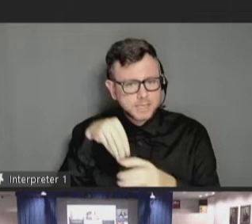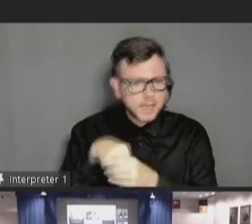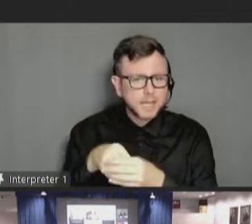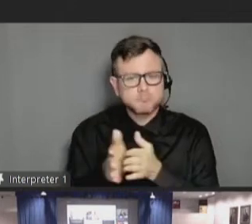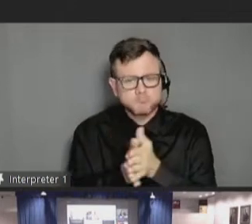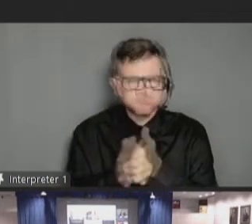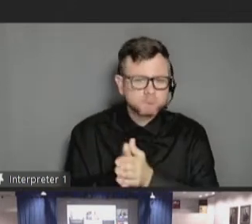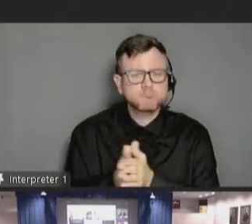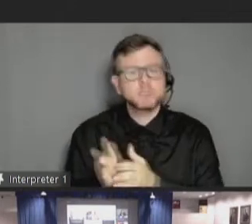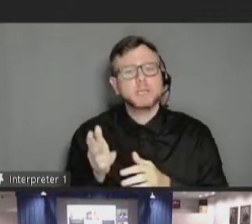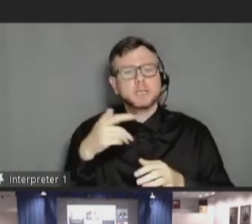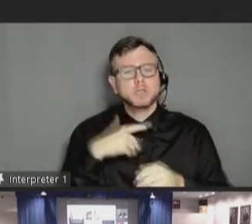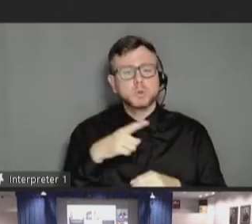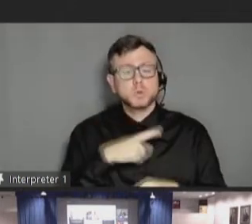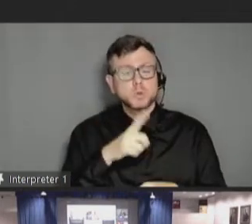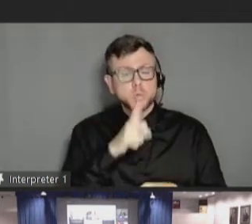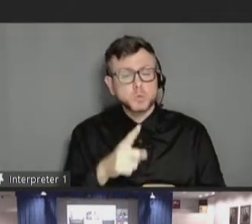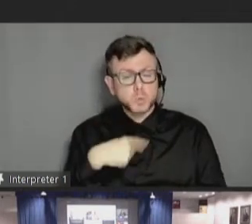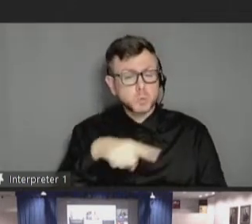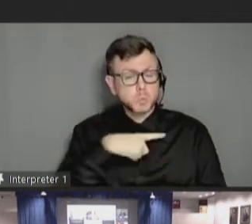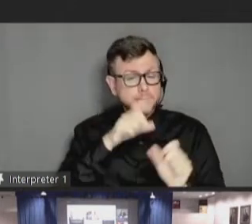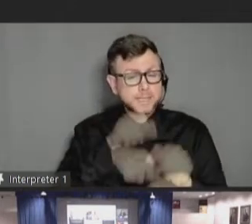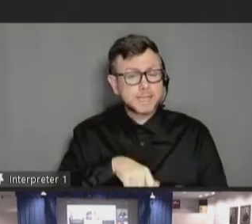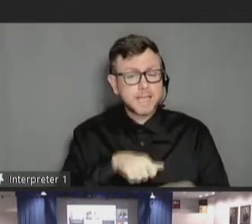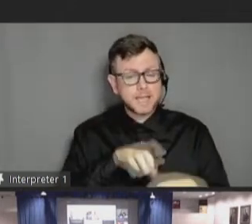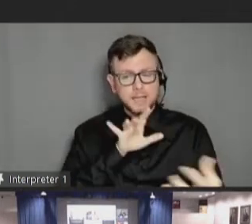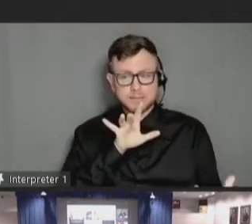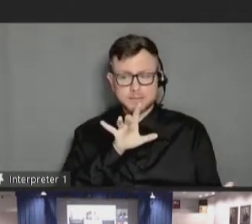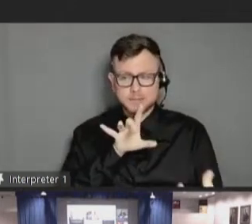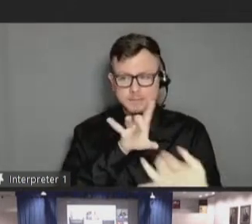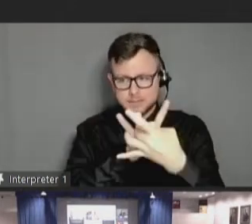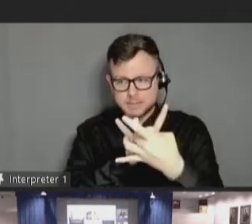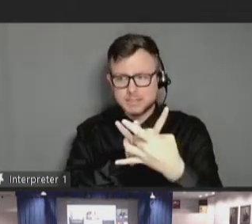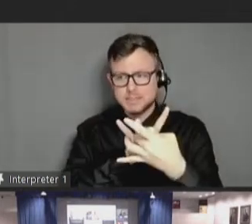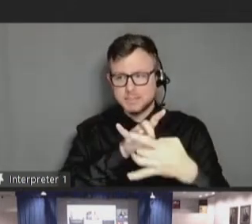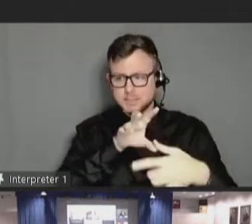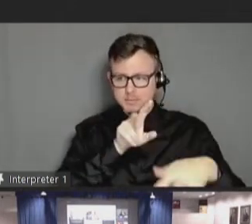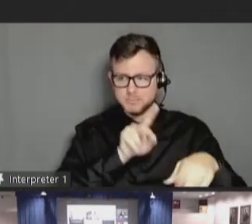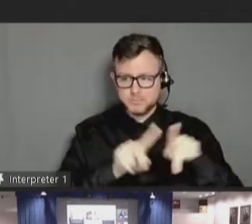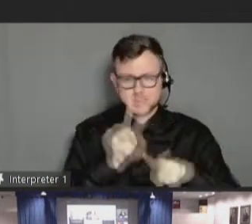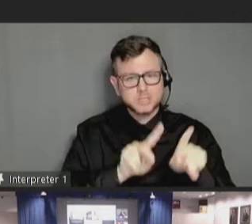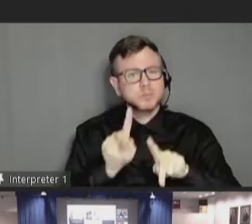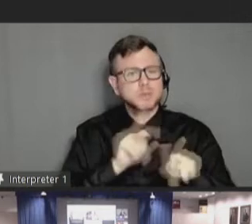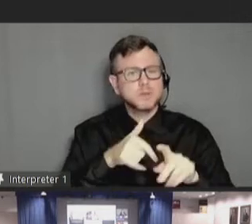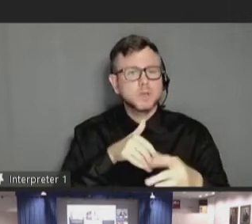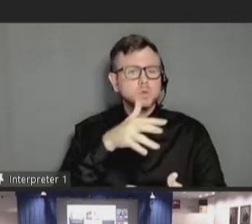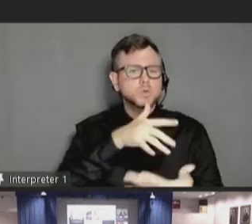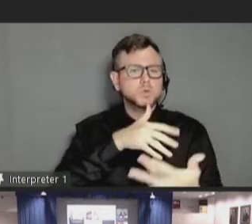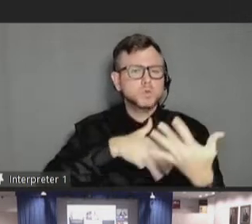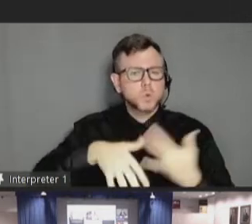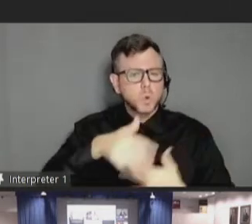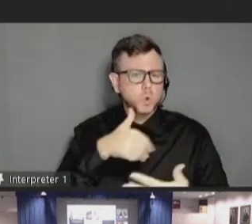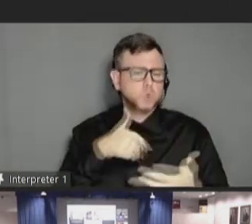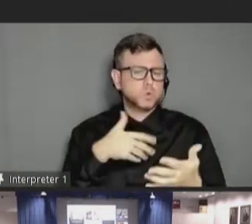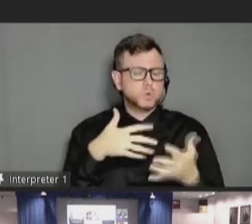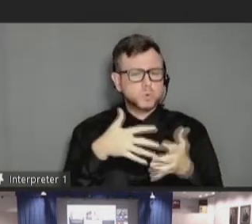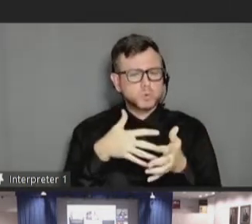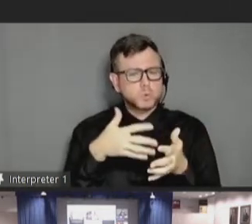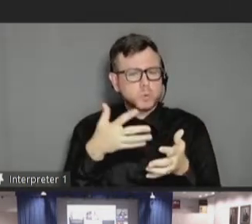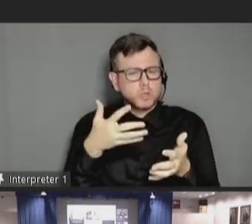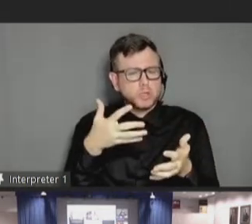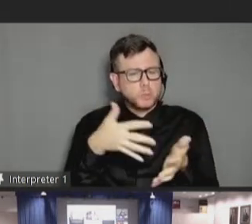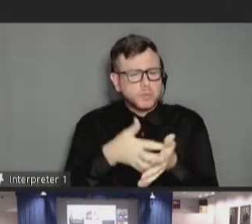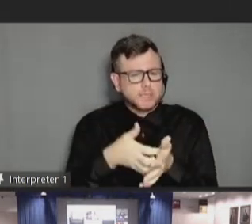ensure that we could reach individuals within social vulnerability ZIP codes when there was